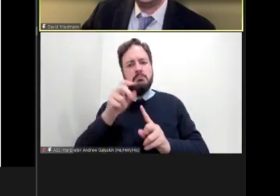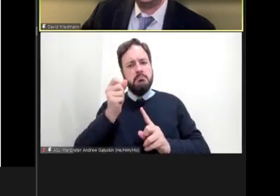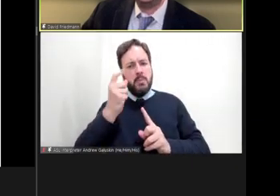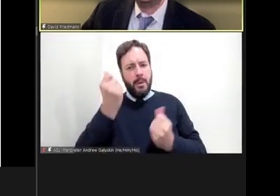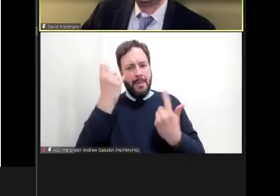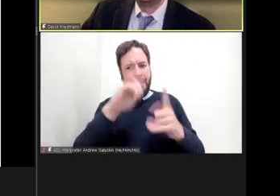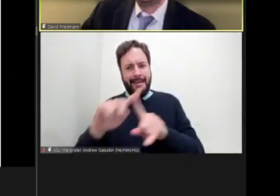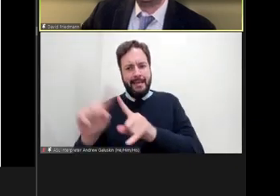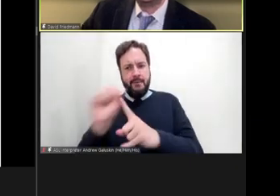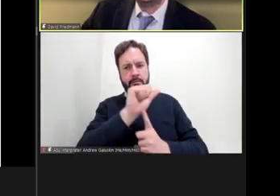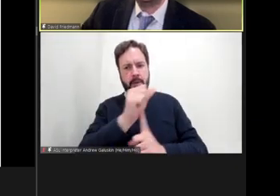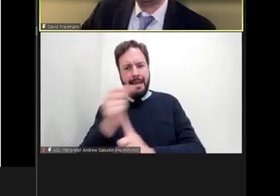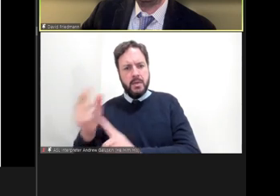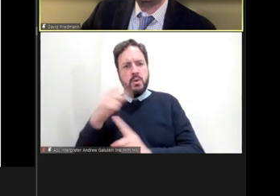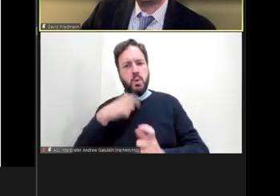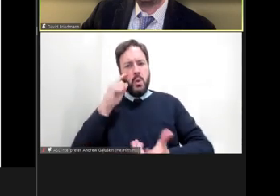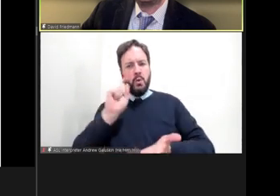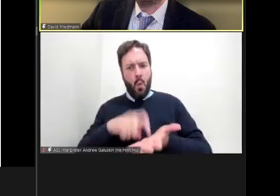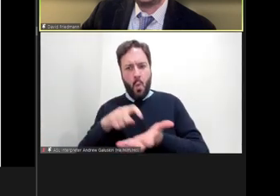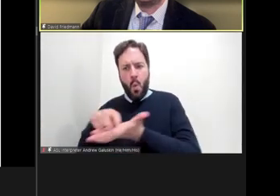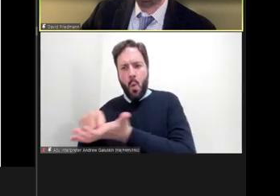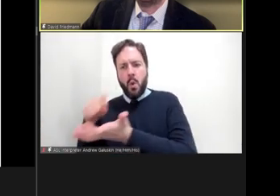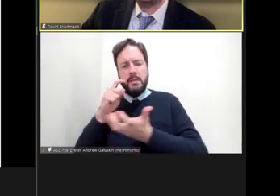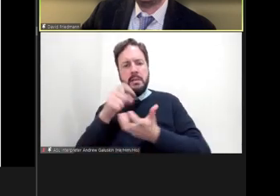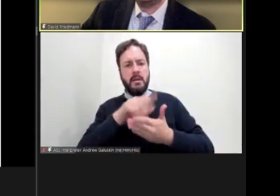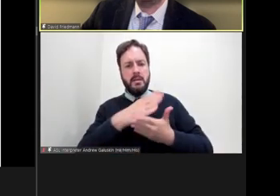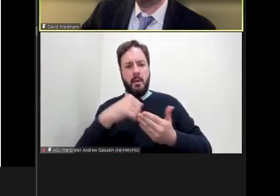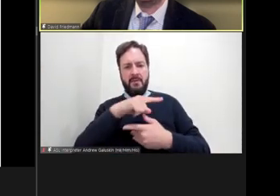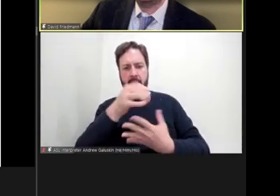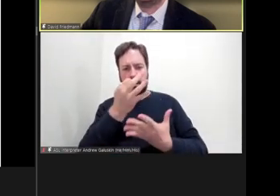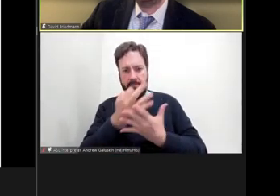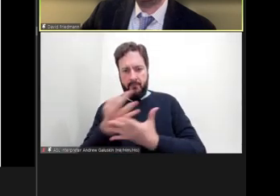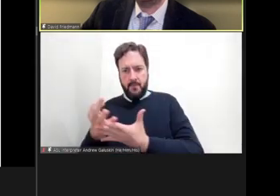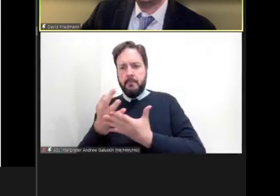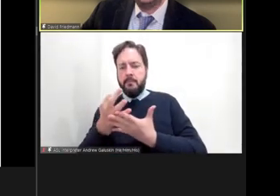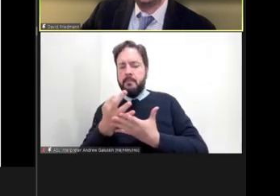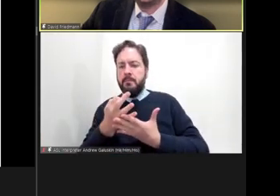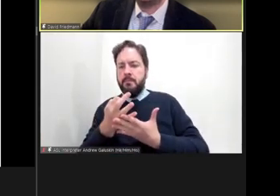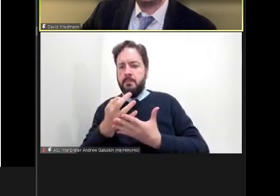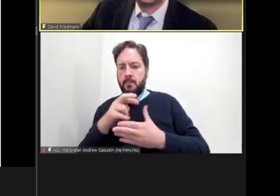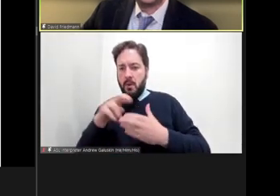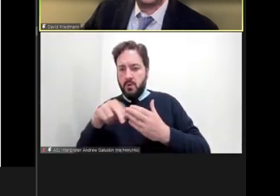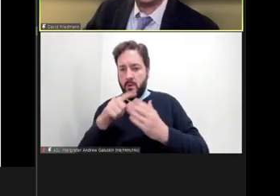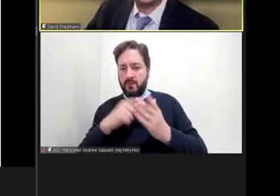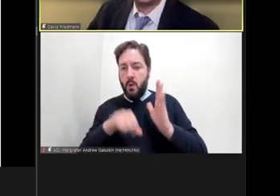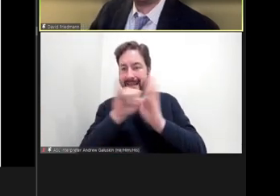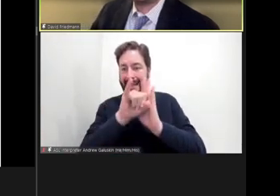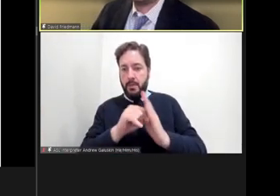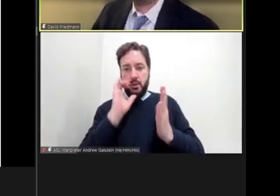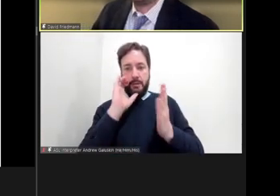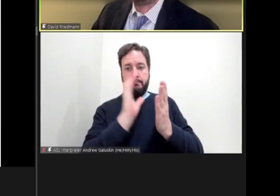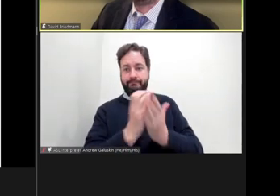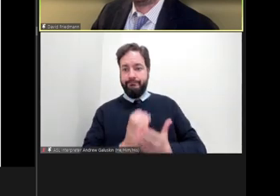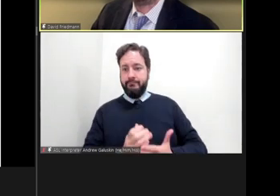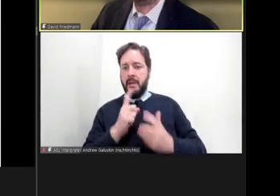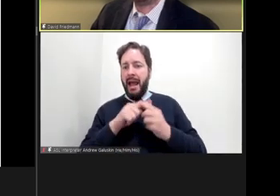see some of these findings on imaging. And the radiologist might be able to mention... Oh,